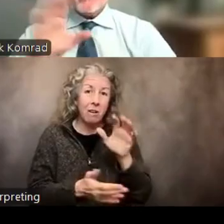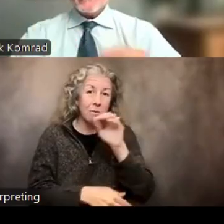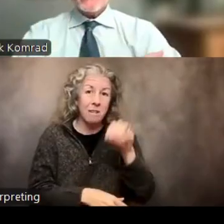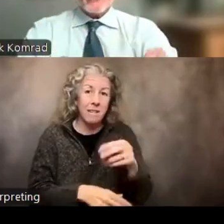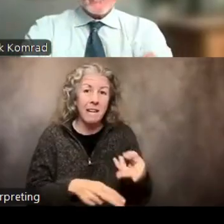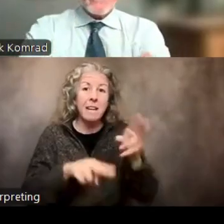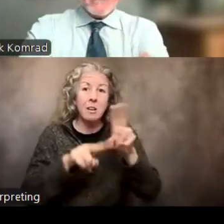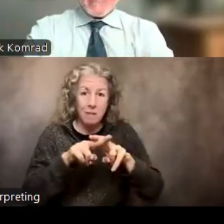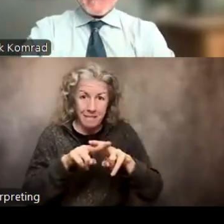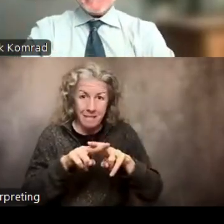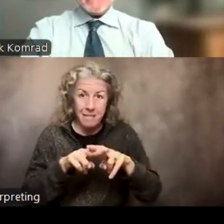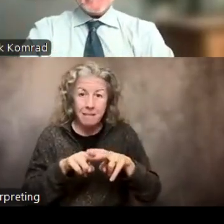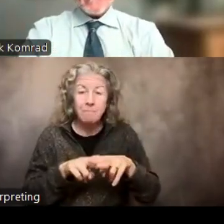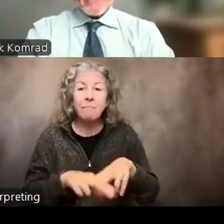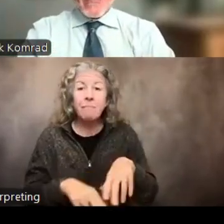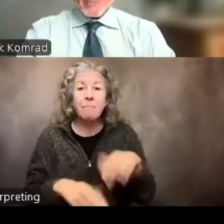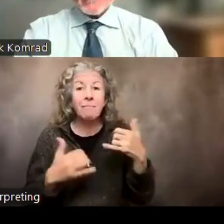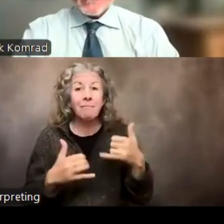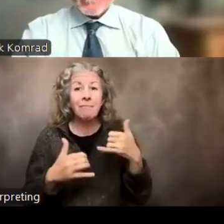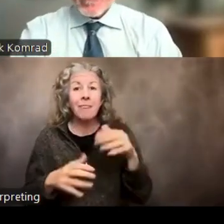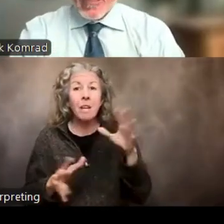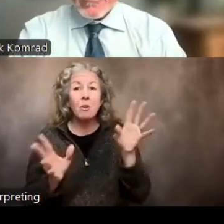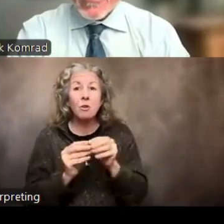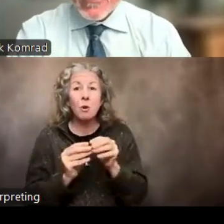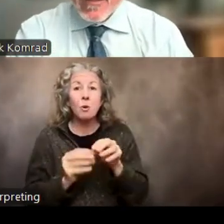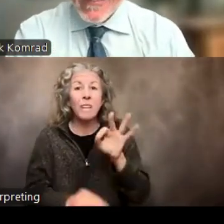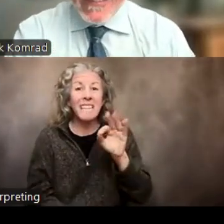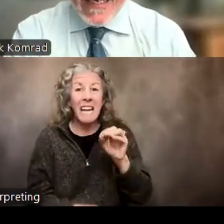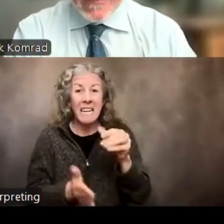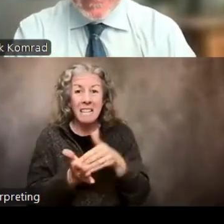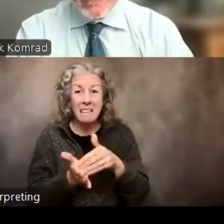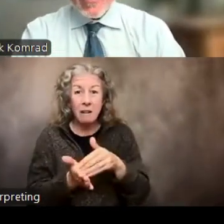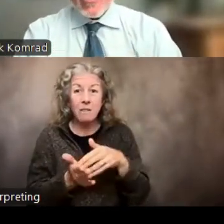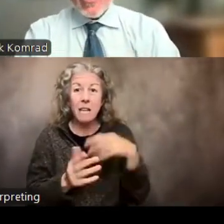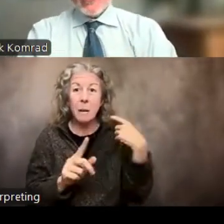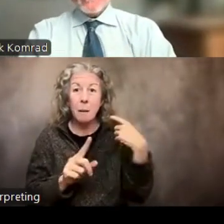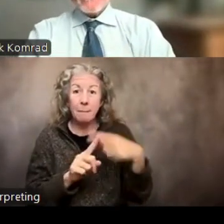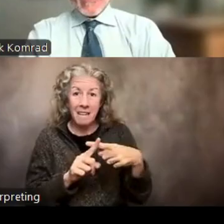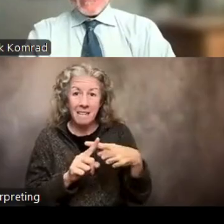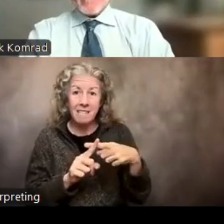been a total of 90,000 plus Canadians who have died by